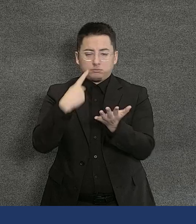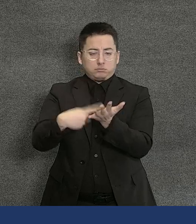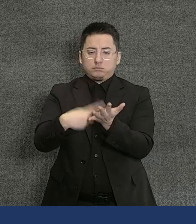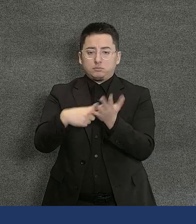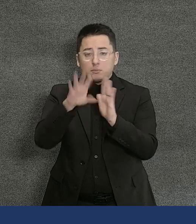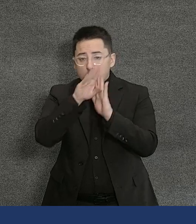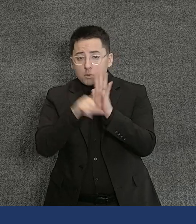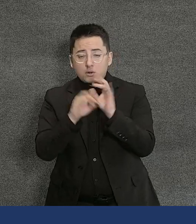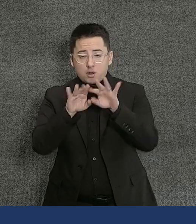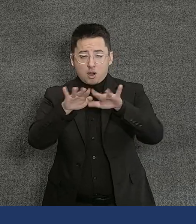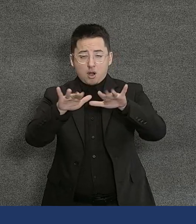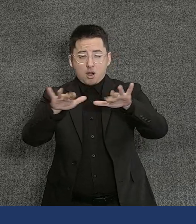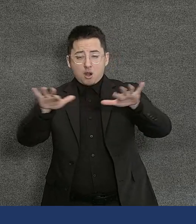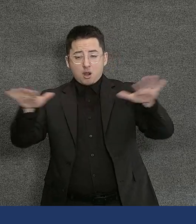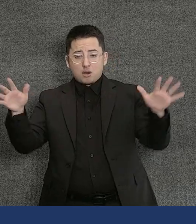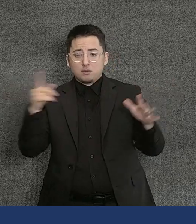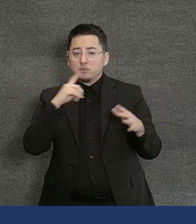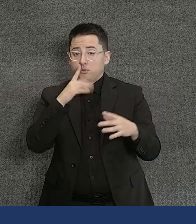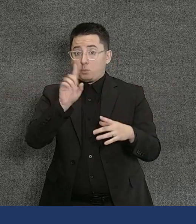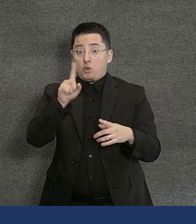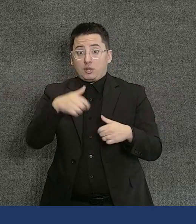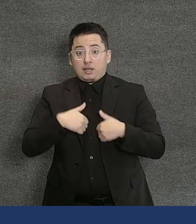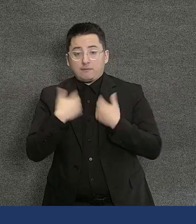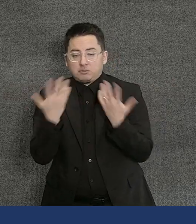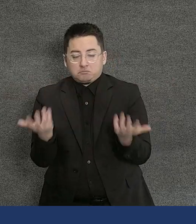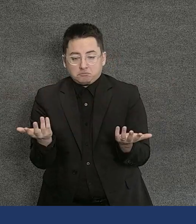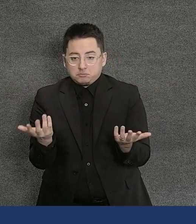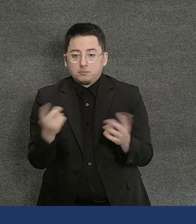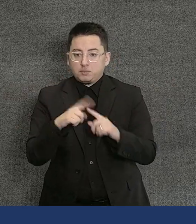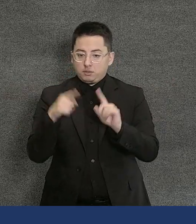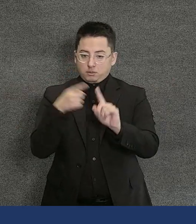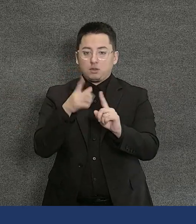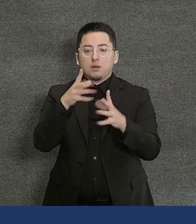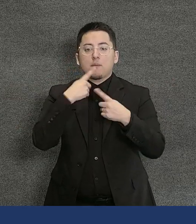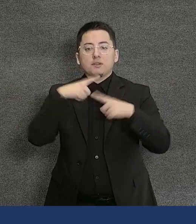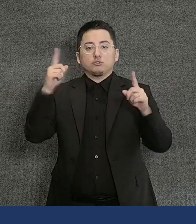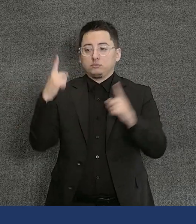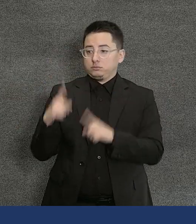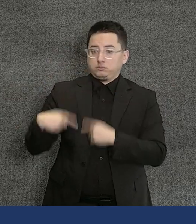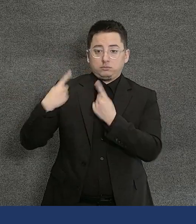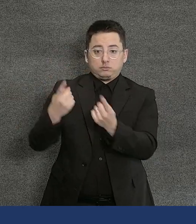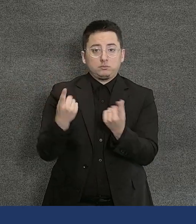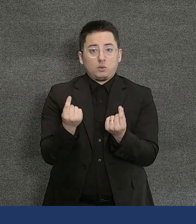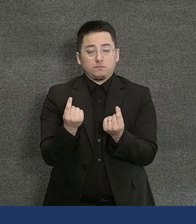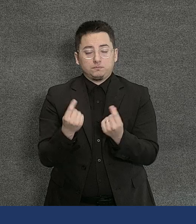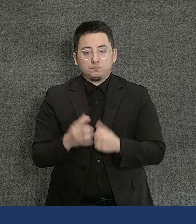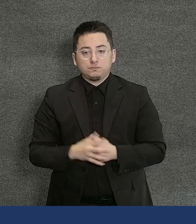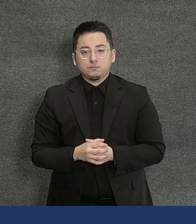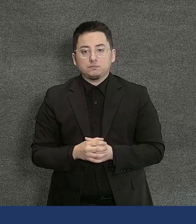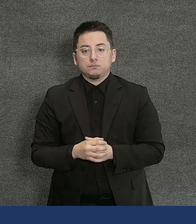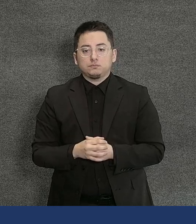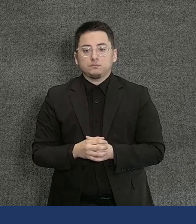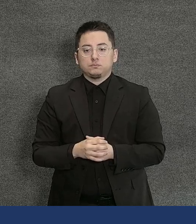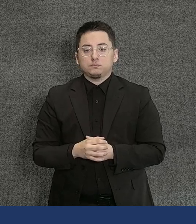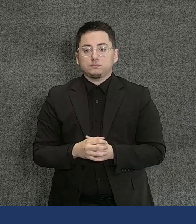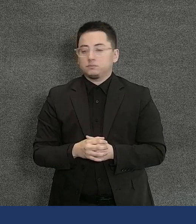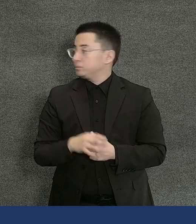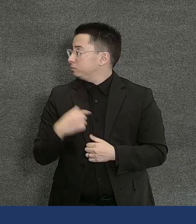But let me just talk about a few accomplishments that we can all be proud of in terms of how we've tried to level the playing field for everyone